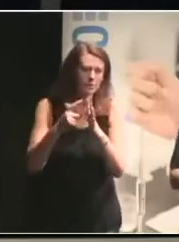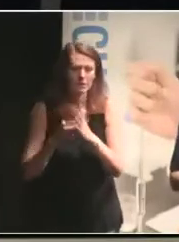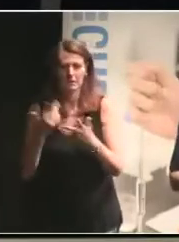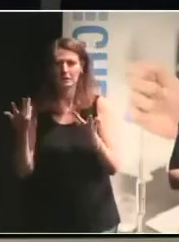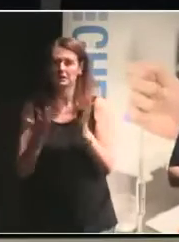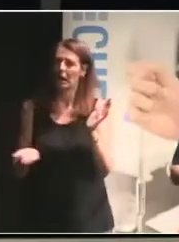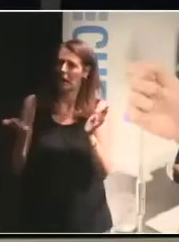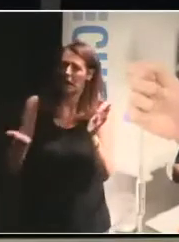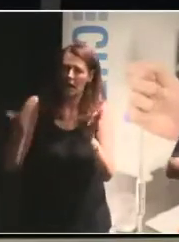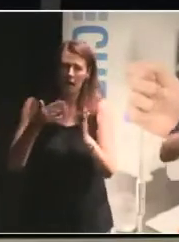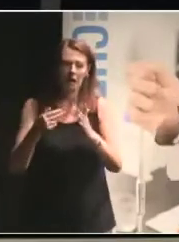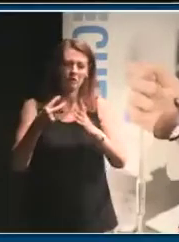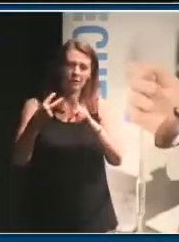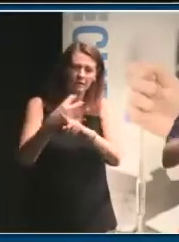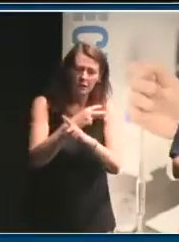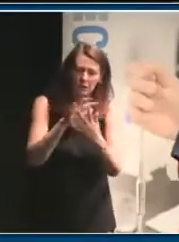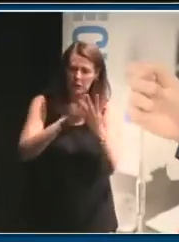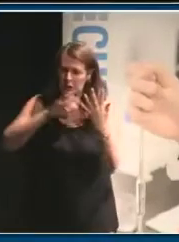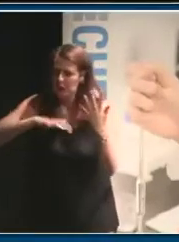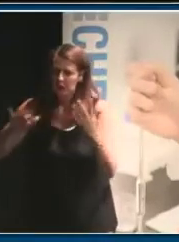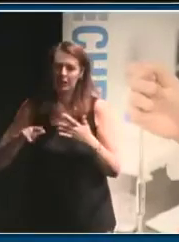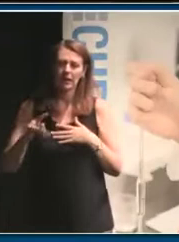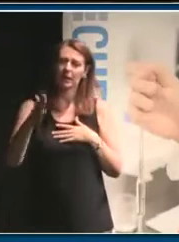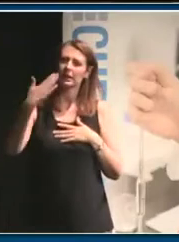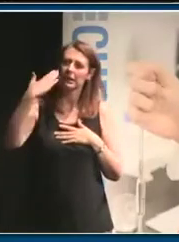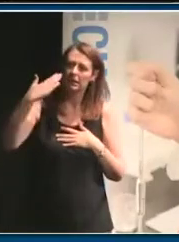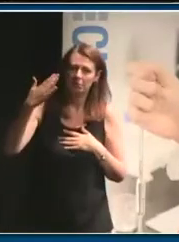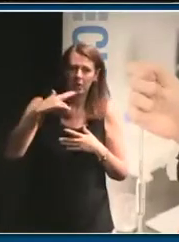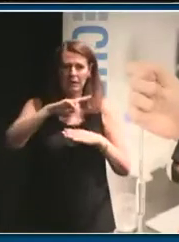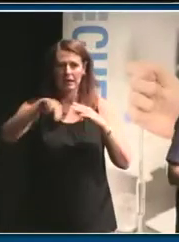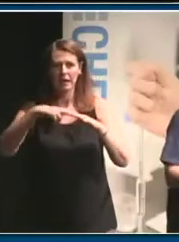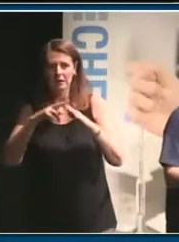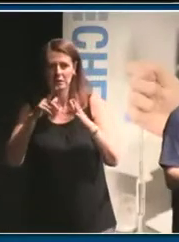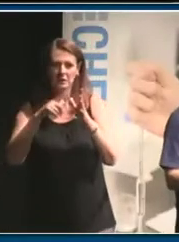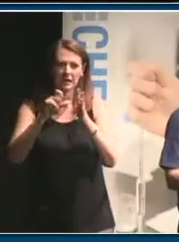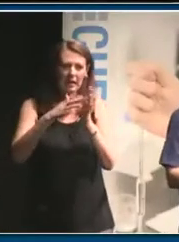peer-reviewed journals. I spoke at the national academy of sciences in Washington. In fact